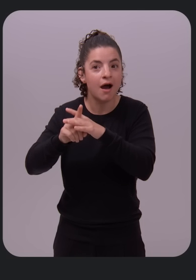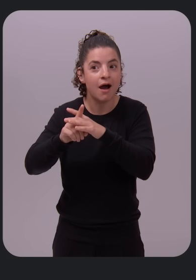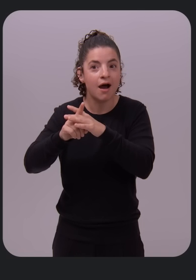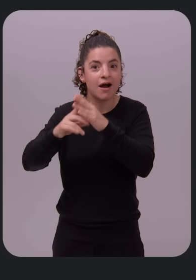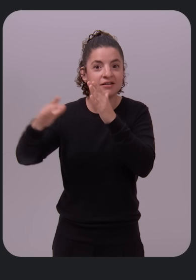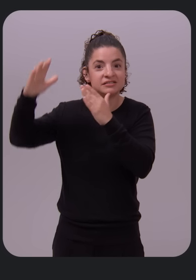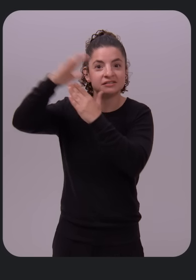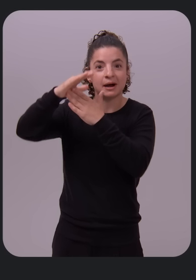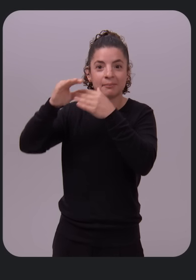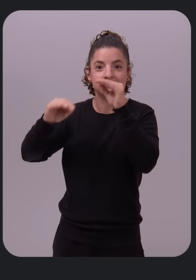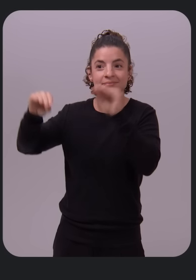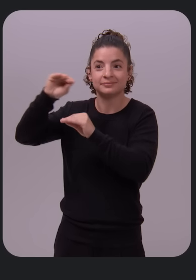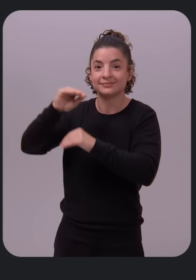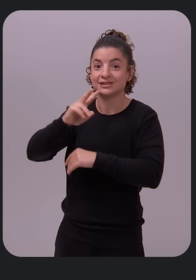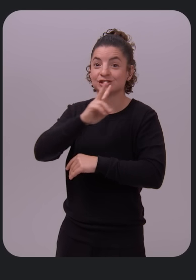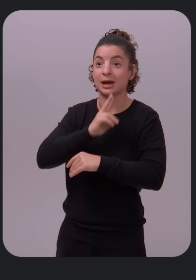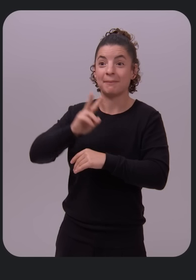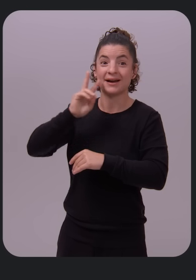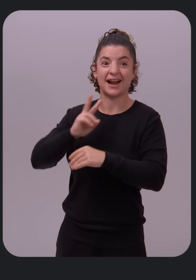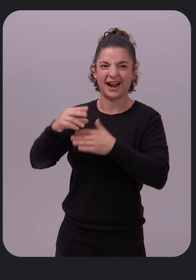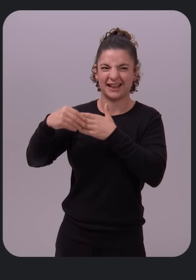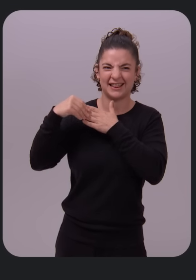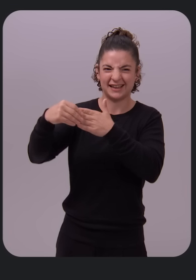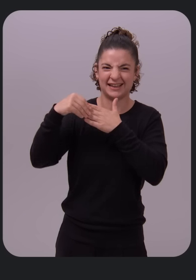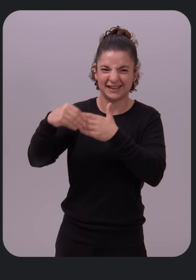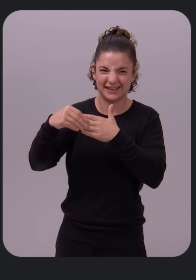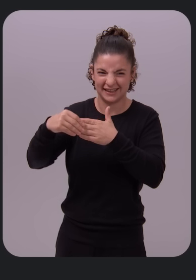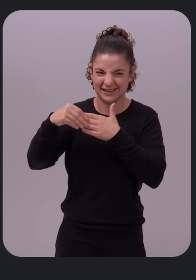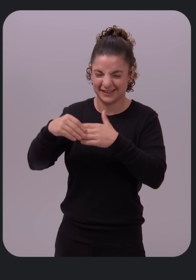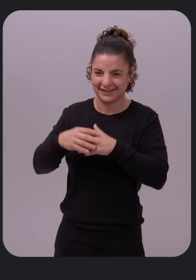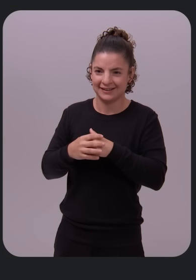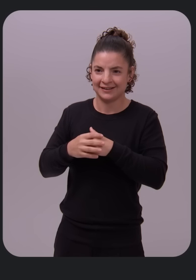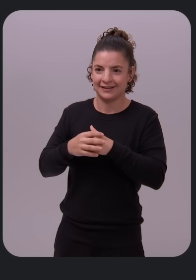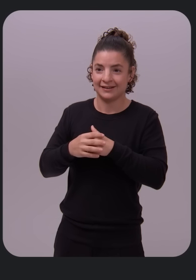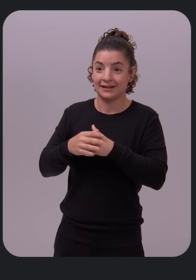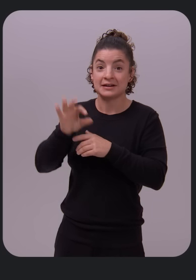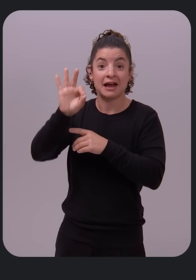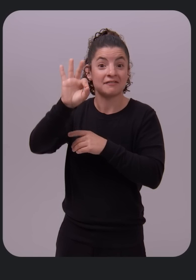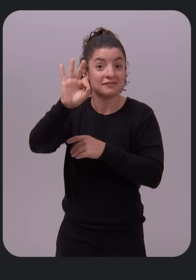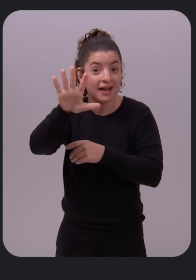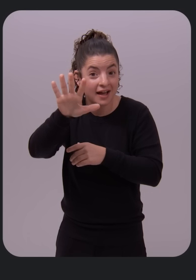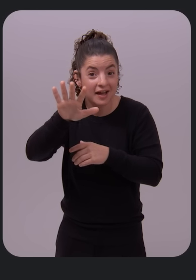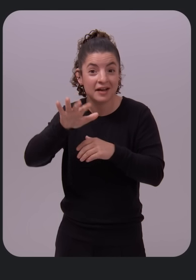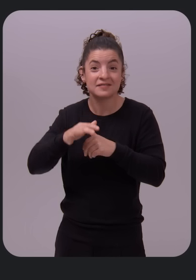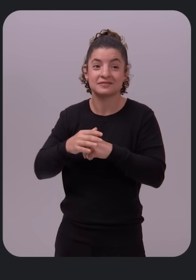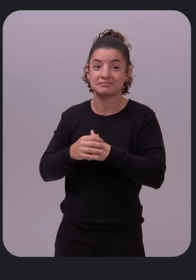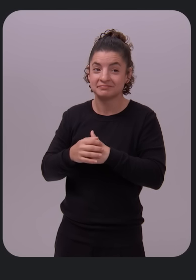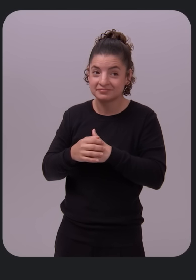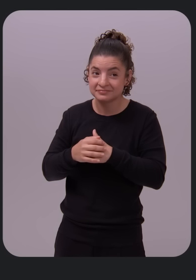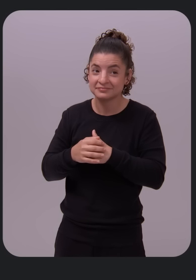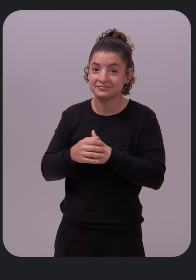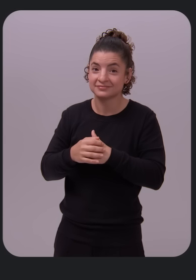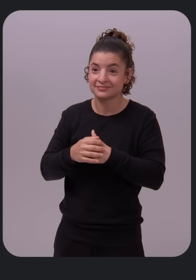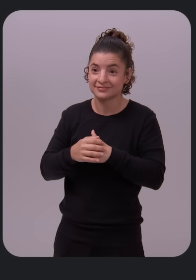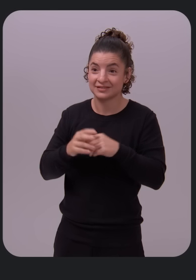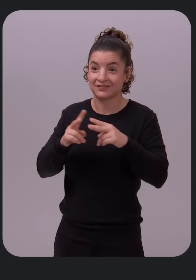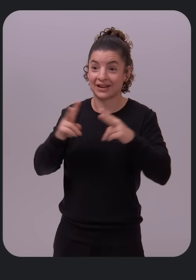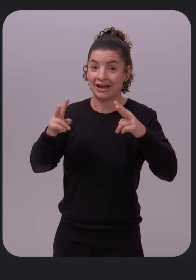Gemini takes the lead, coming in at 95. Very exhilarating.